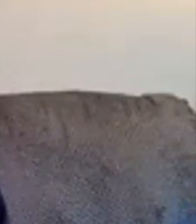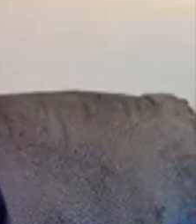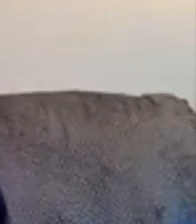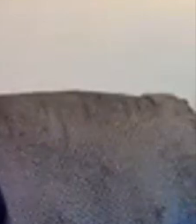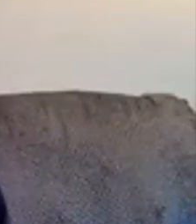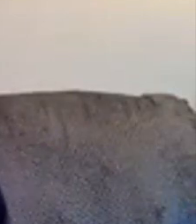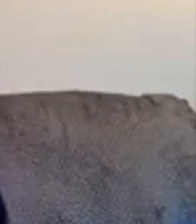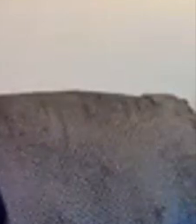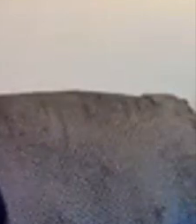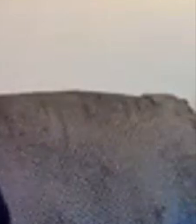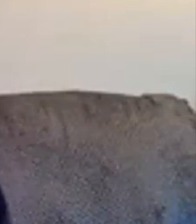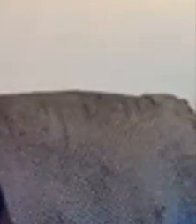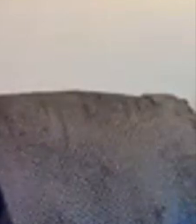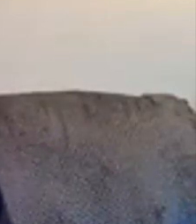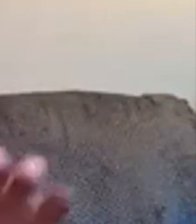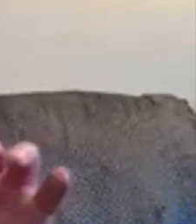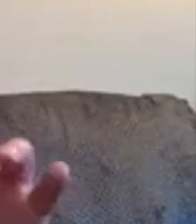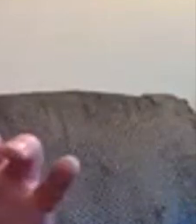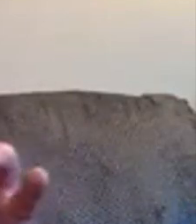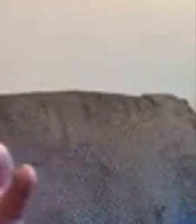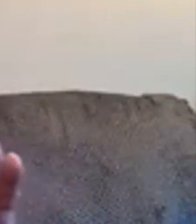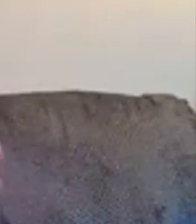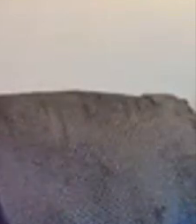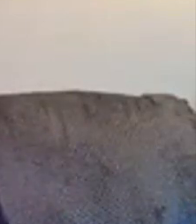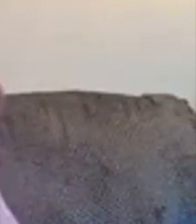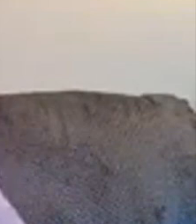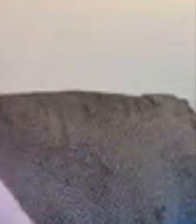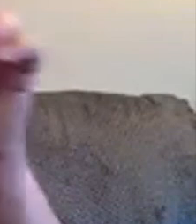says something about a screenshot. I think you can if you attach a file.